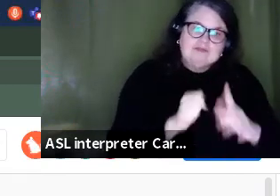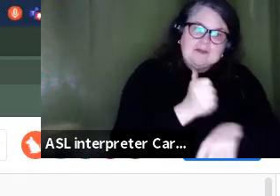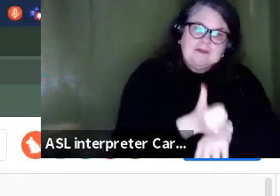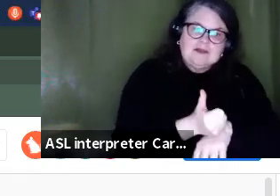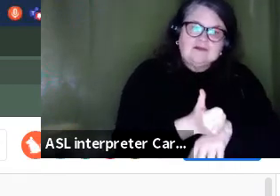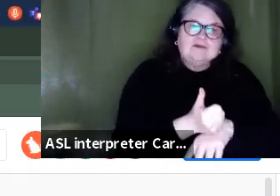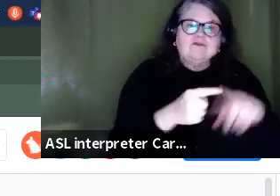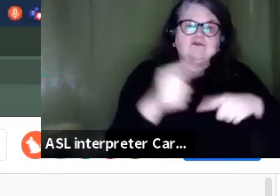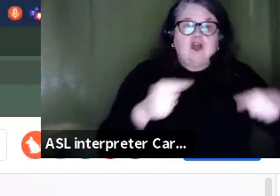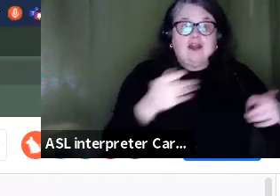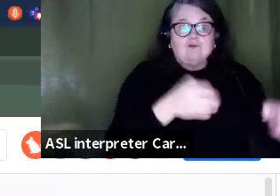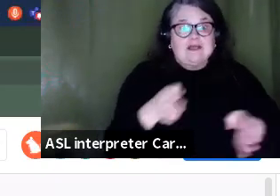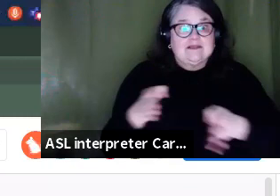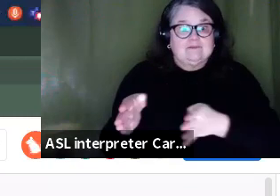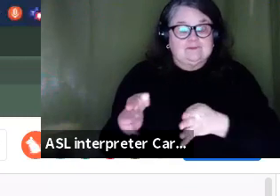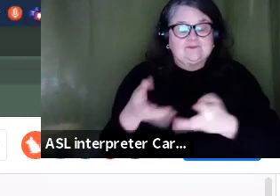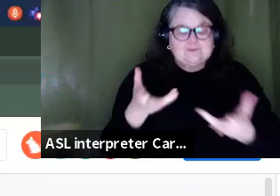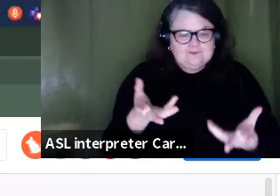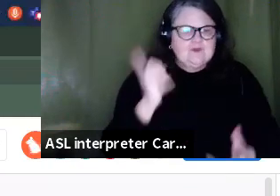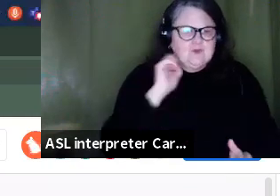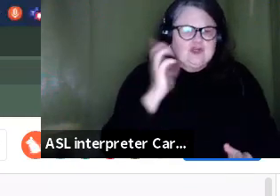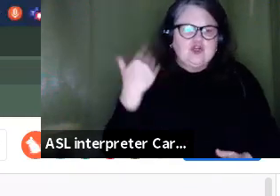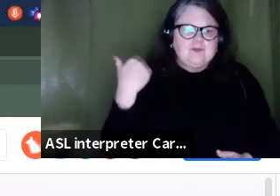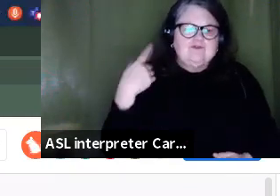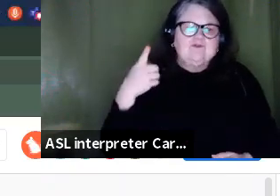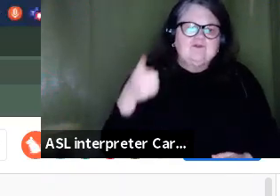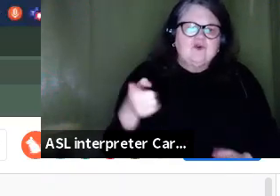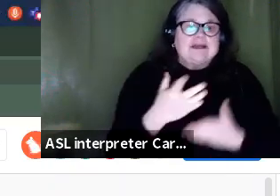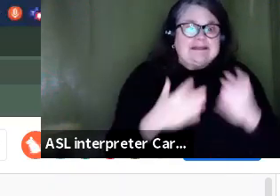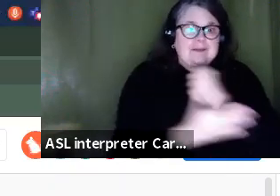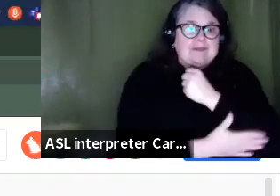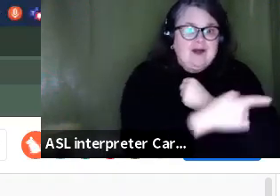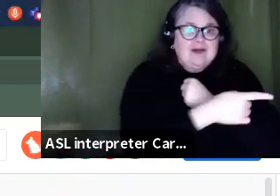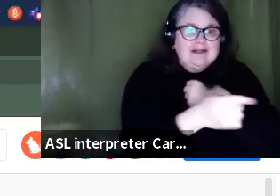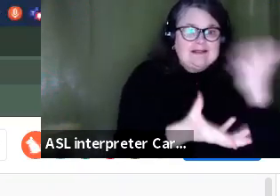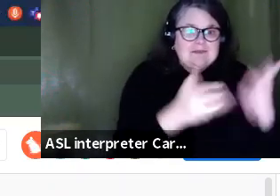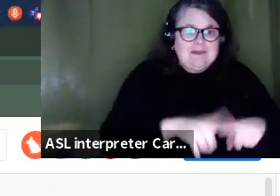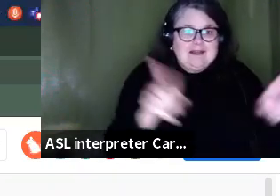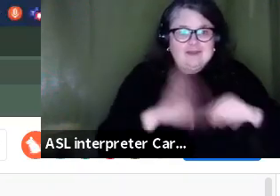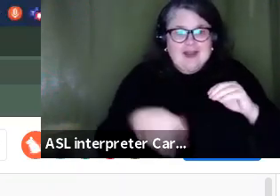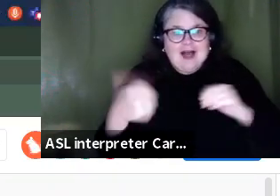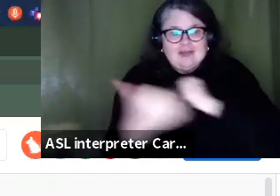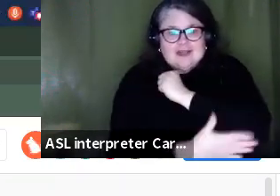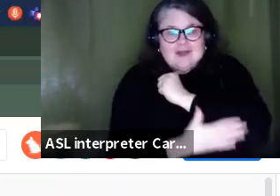what when Denny went over is state level recommendation but